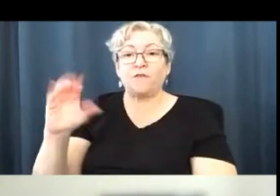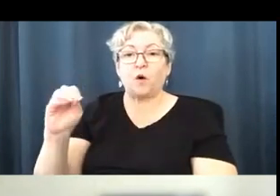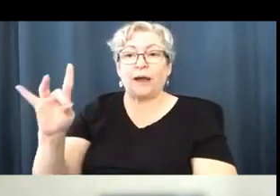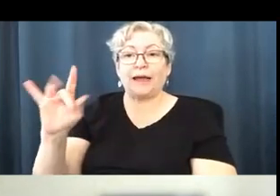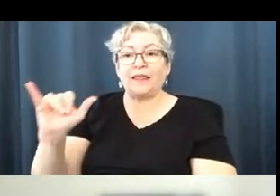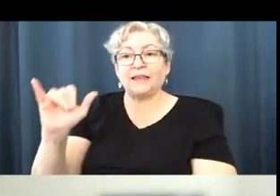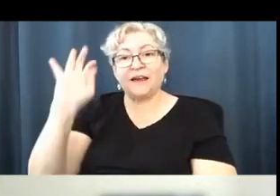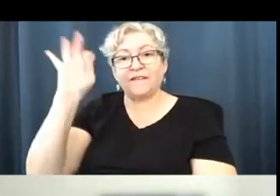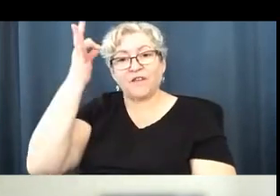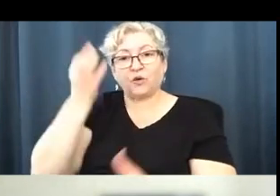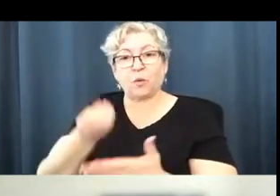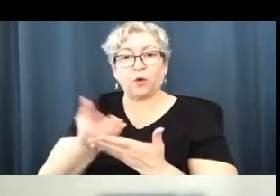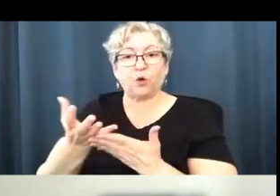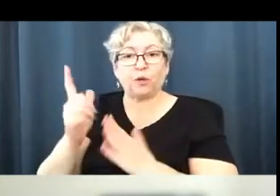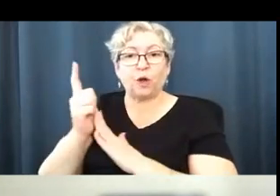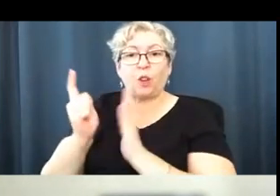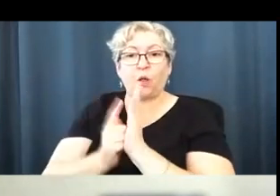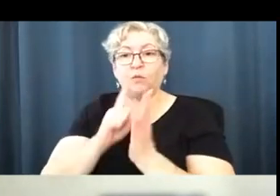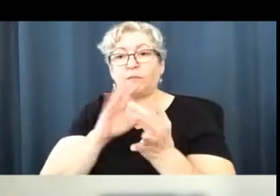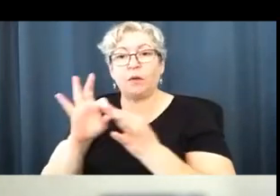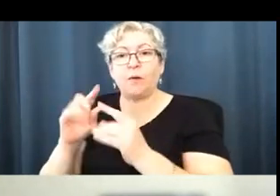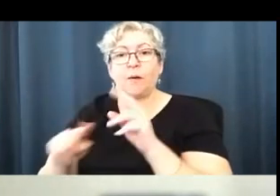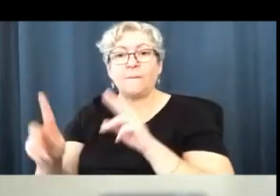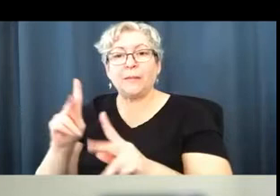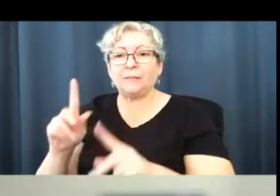which isn't relevant to a lot of people whereas the ADA is.